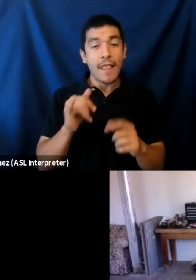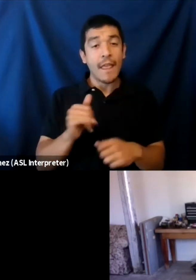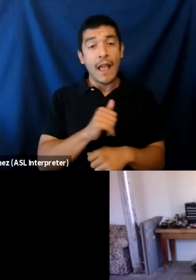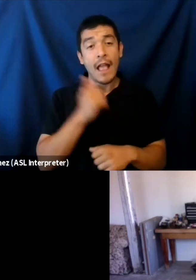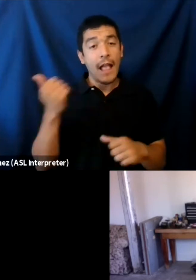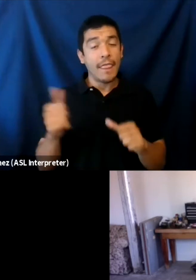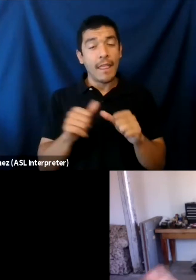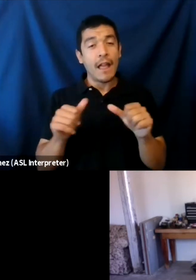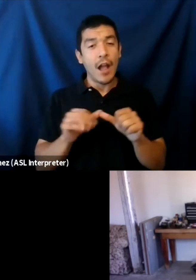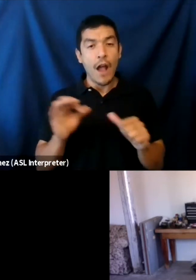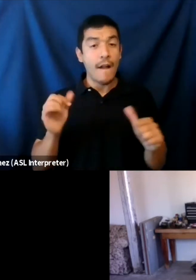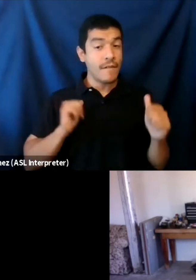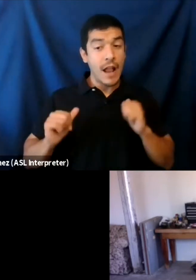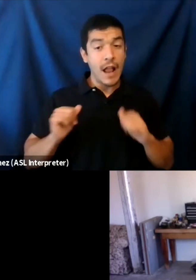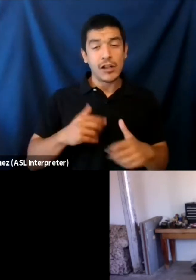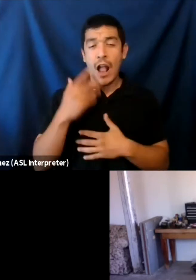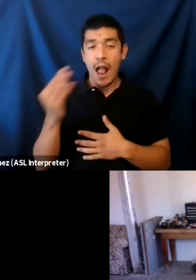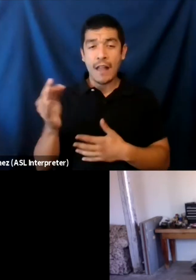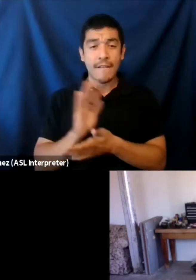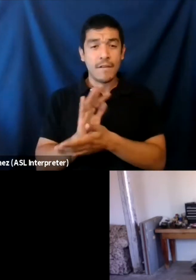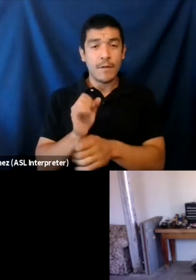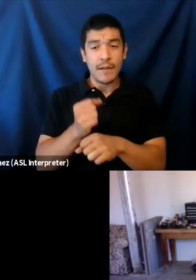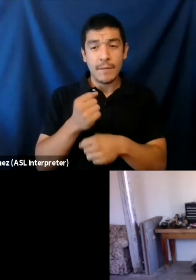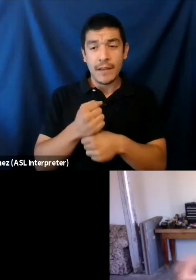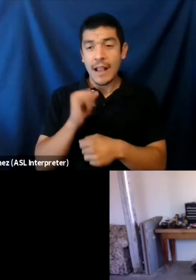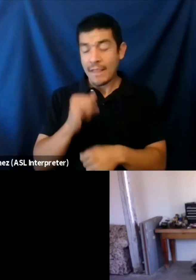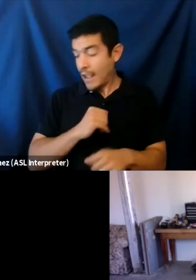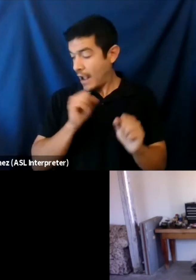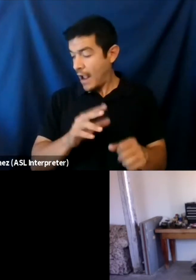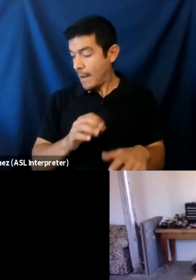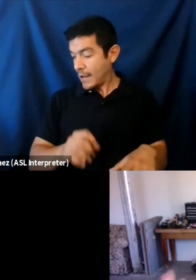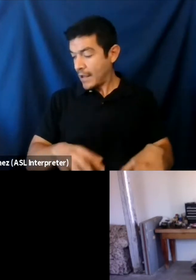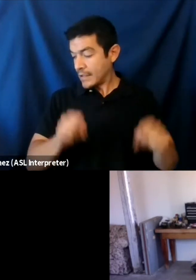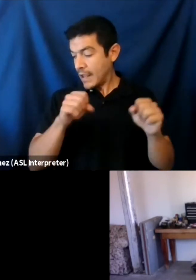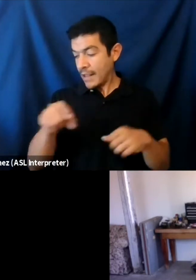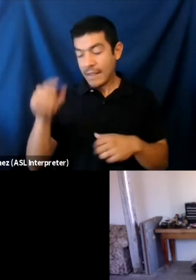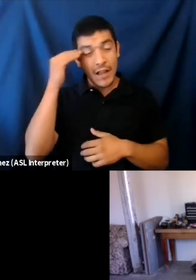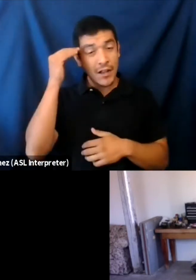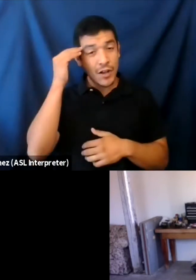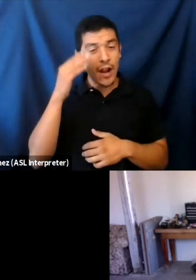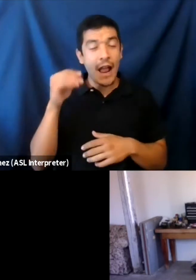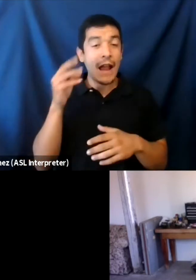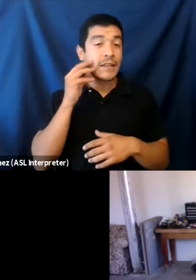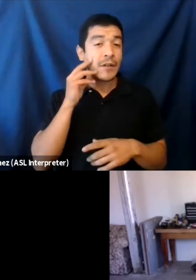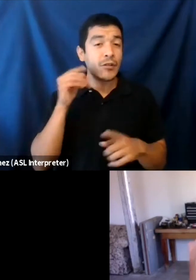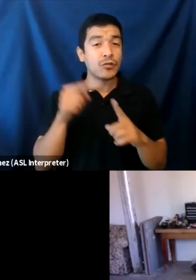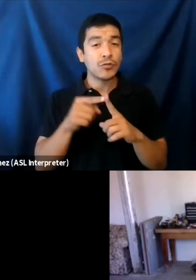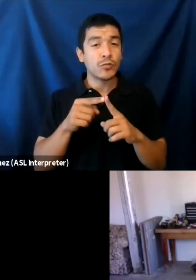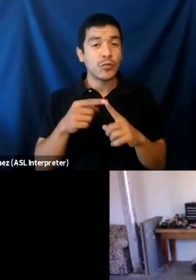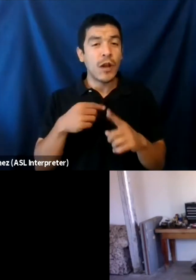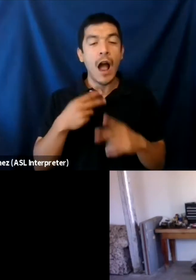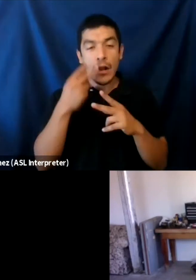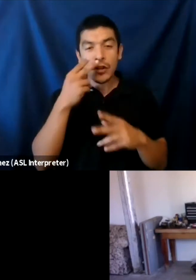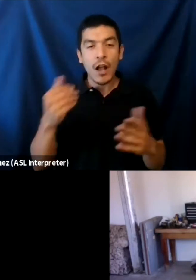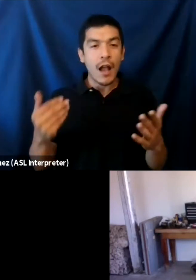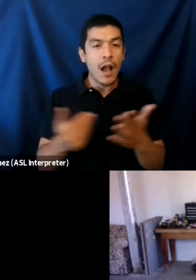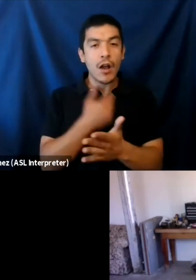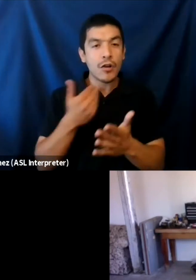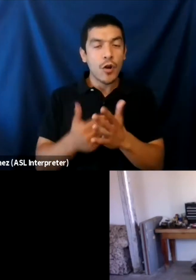of action outside of filmmaking, that I could be taking this knowledge and this experience to, I saw a renewed call for body cameras